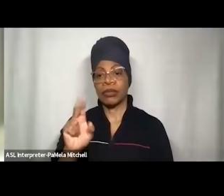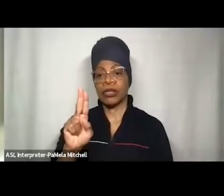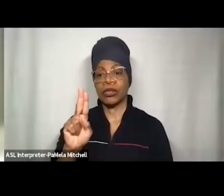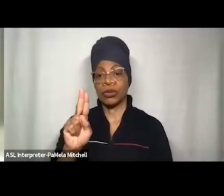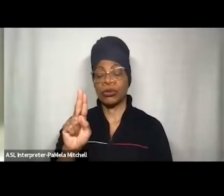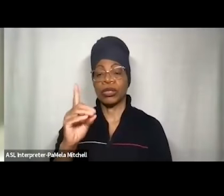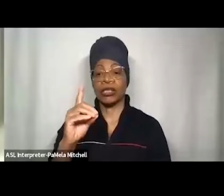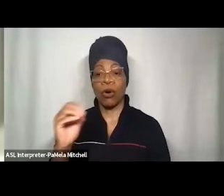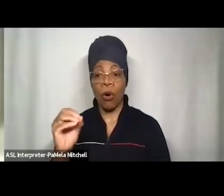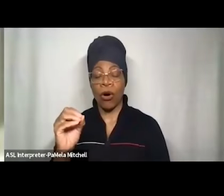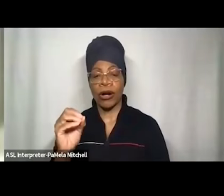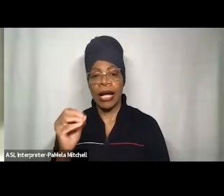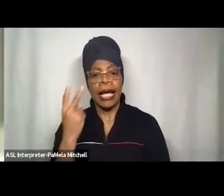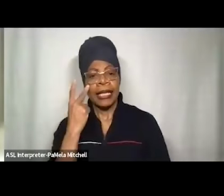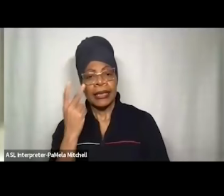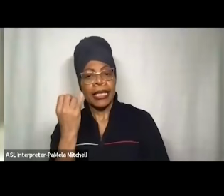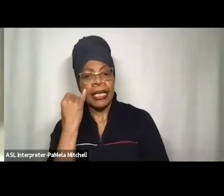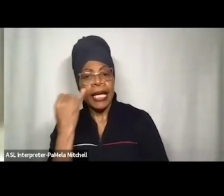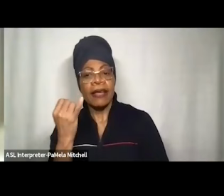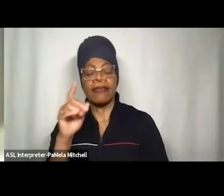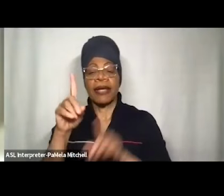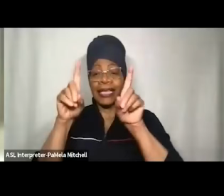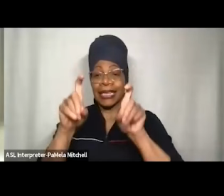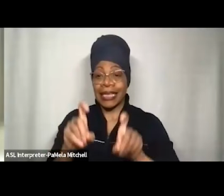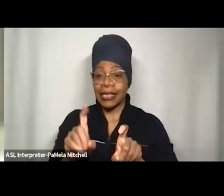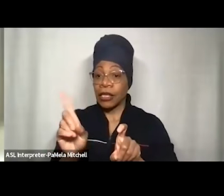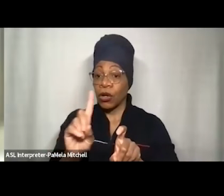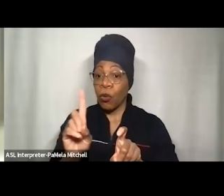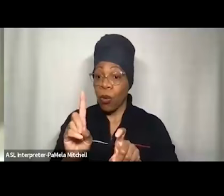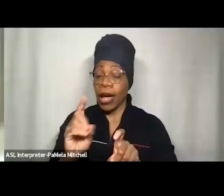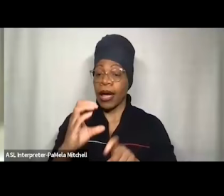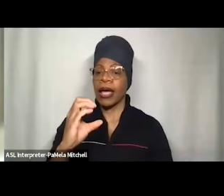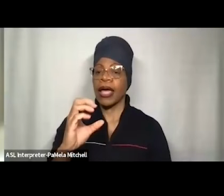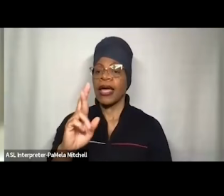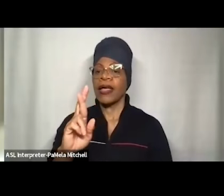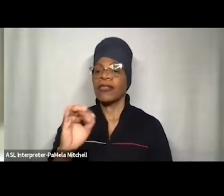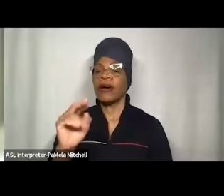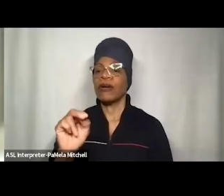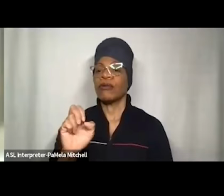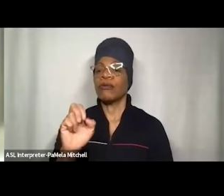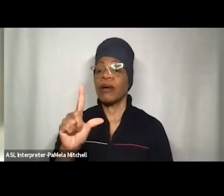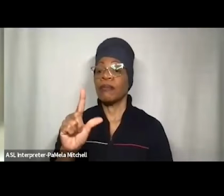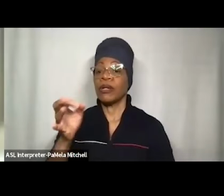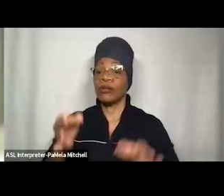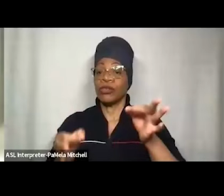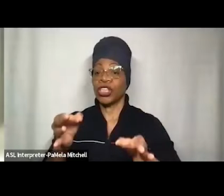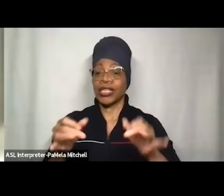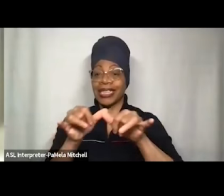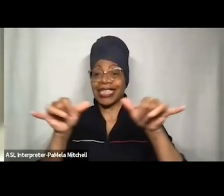have been tested in the criminal justice system, their efficacy and use versus other instruments, that type of thing.